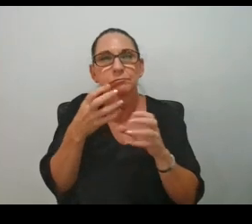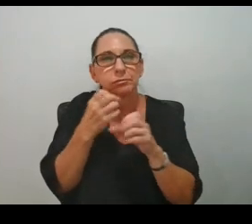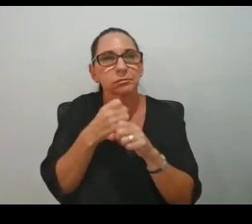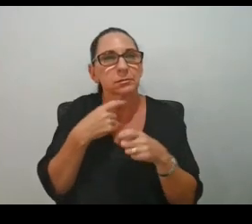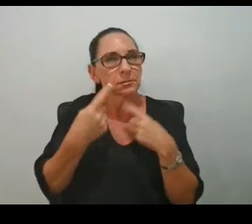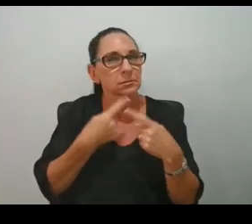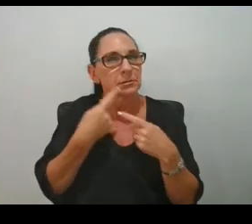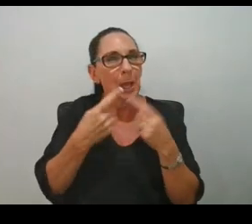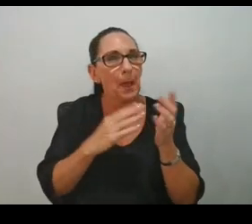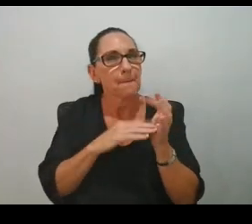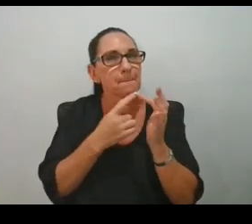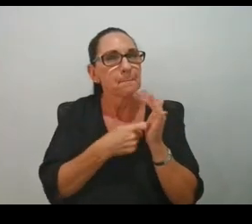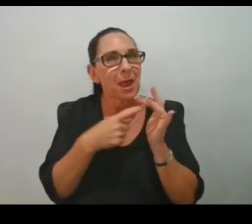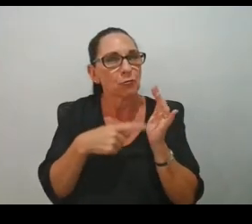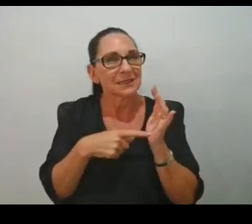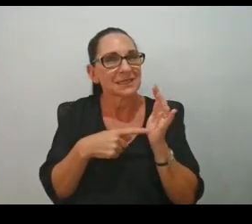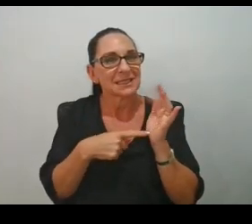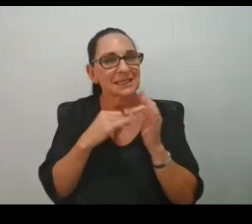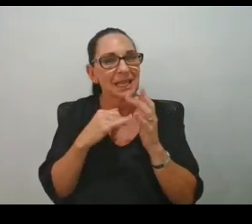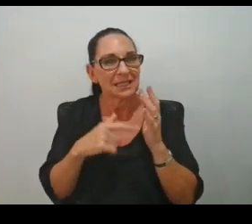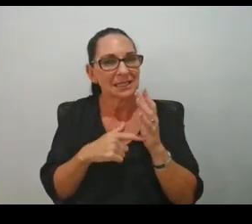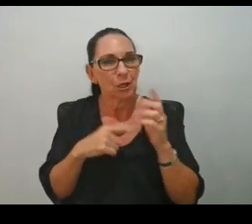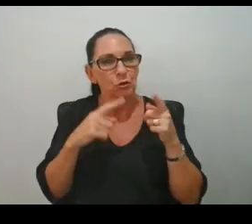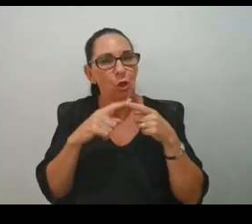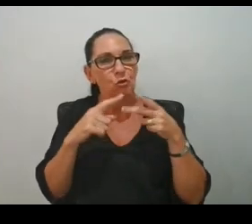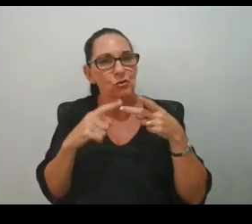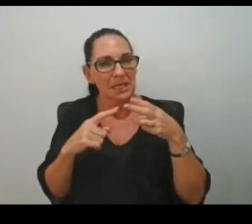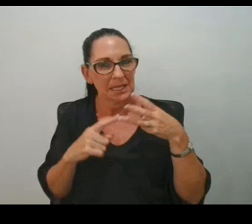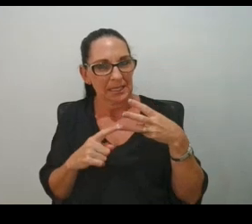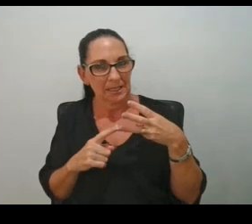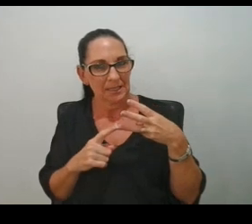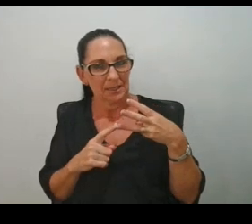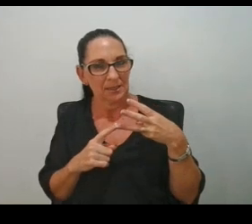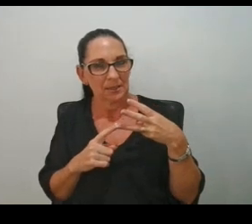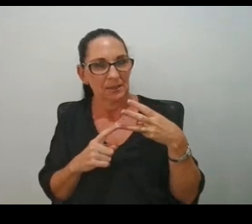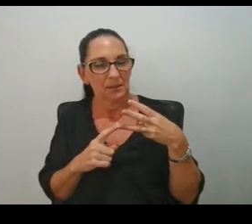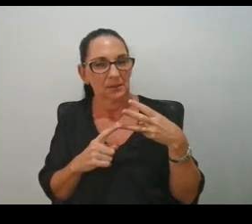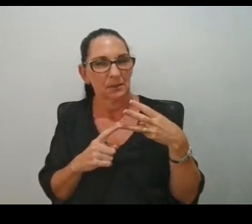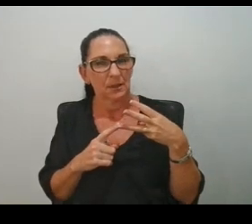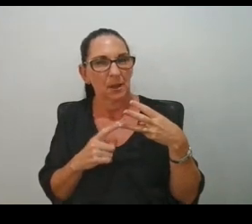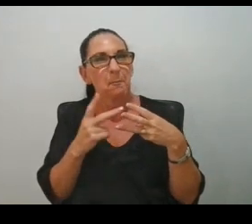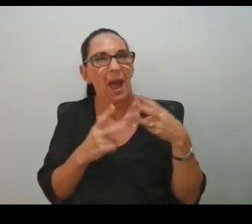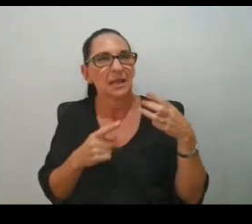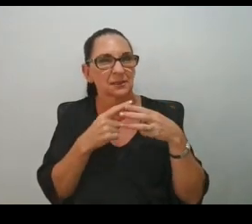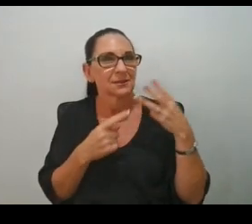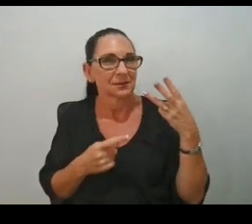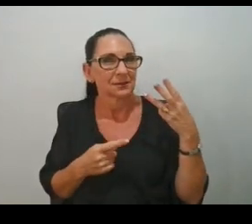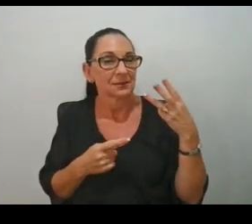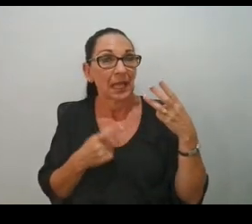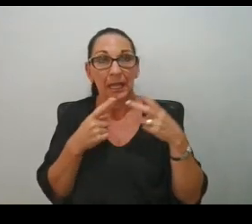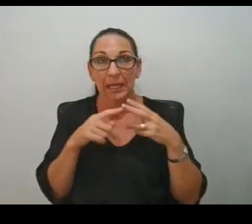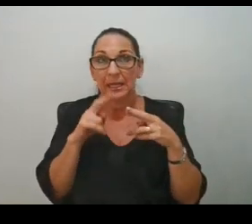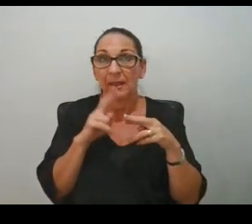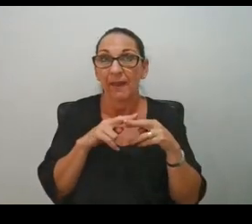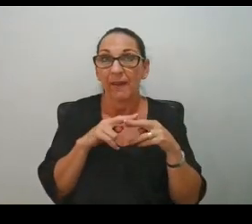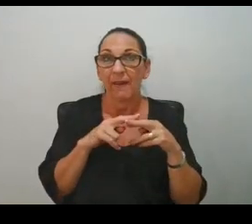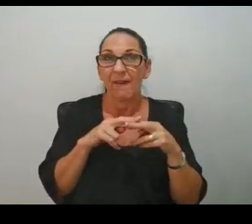three sort of aspects of the merit test and if people want to understand it or know it a bit